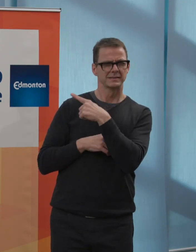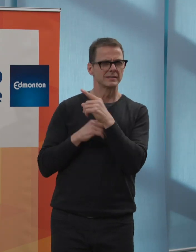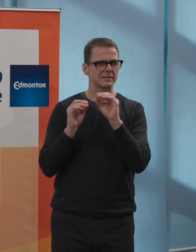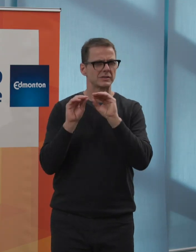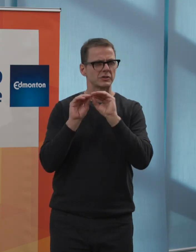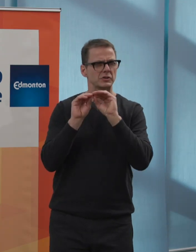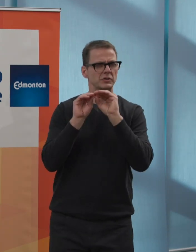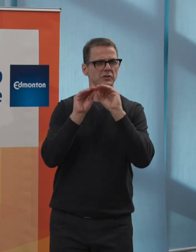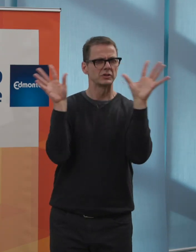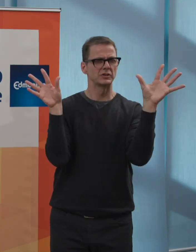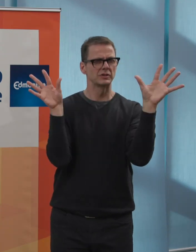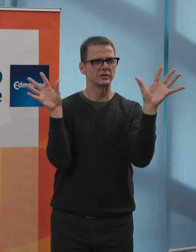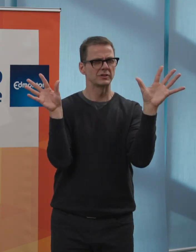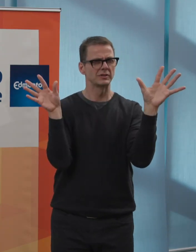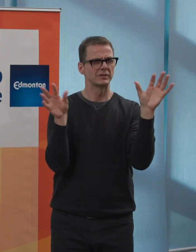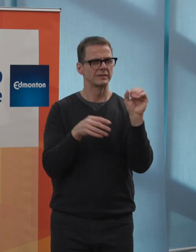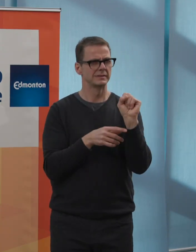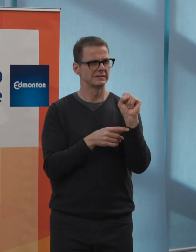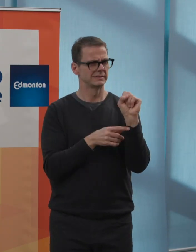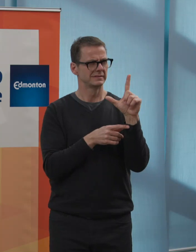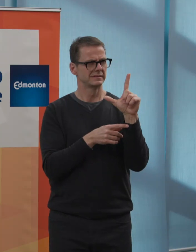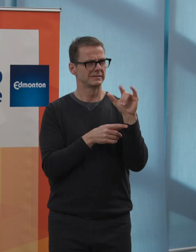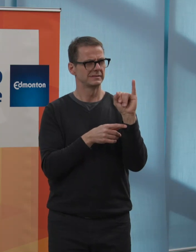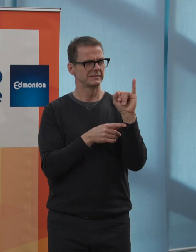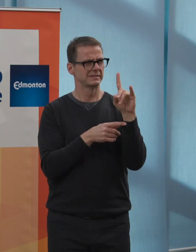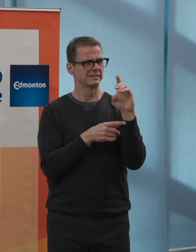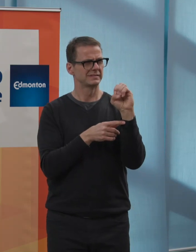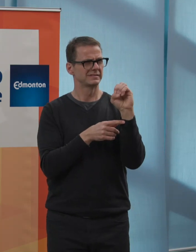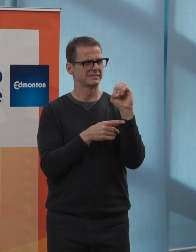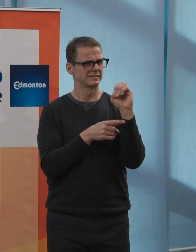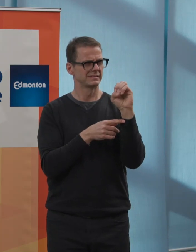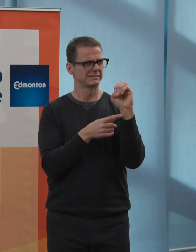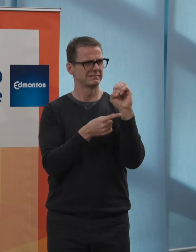city could be in the red potentially between twenty seven point eight sixty